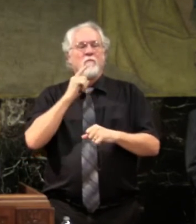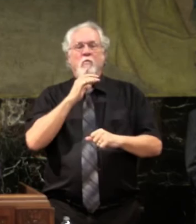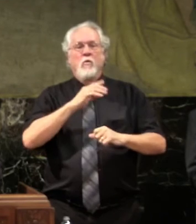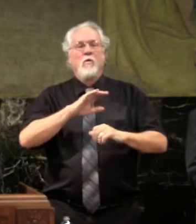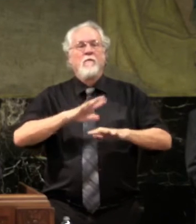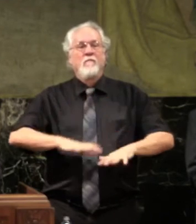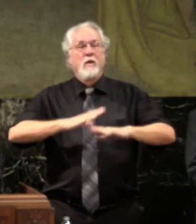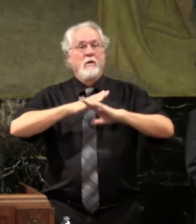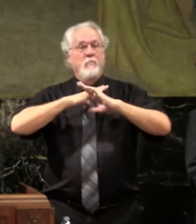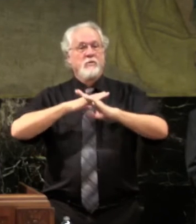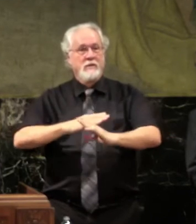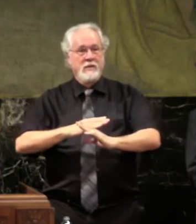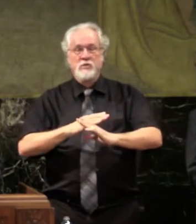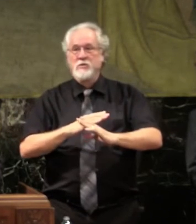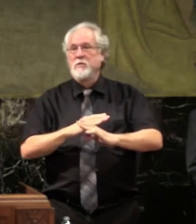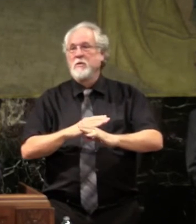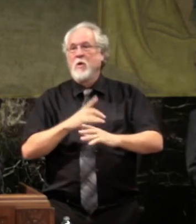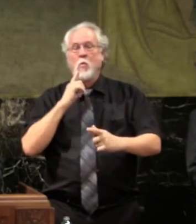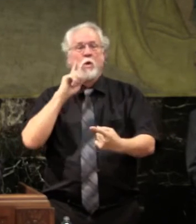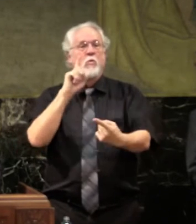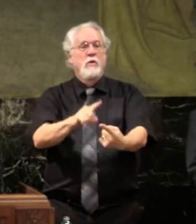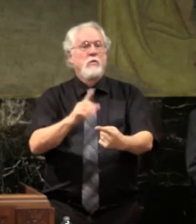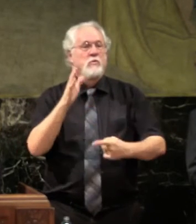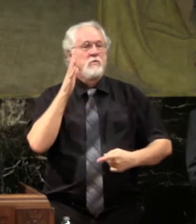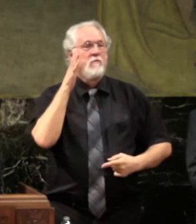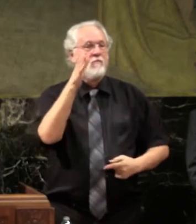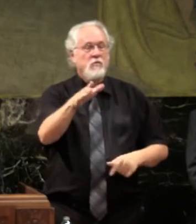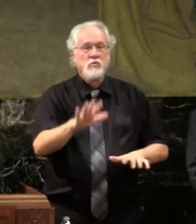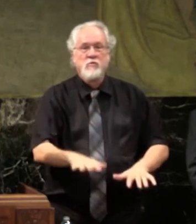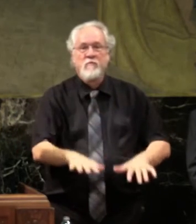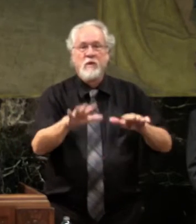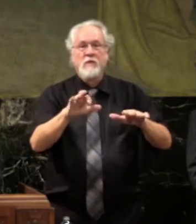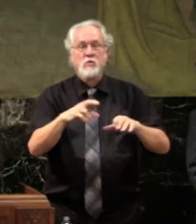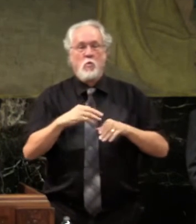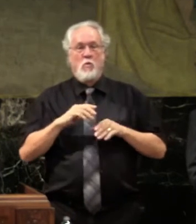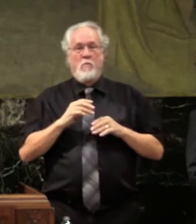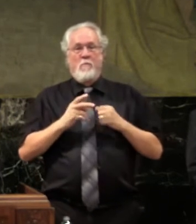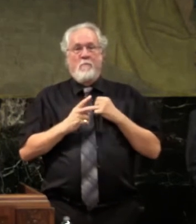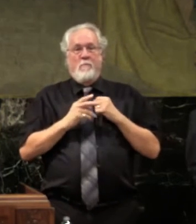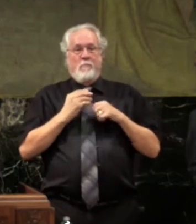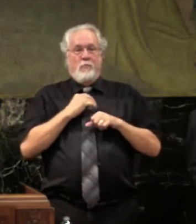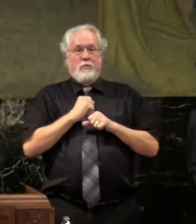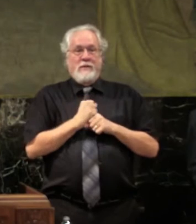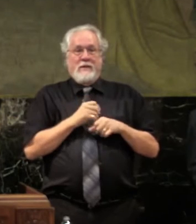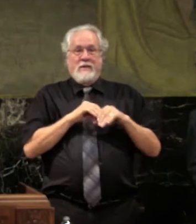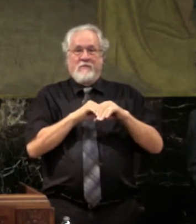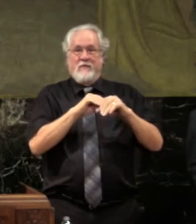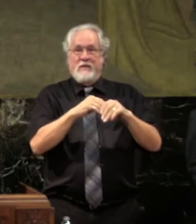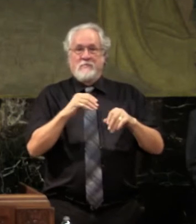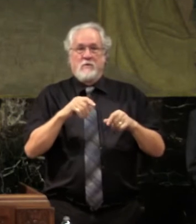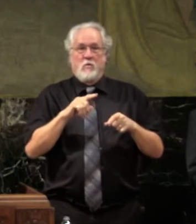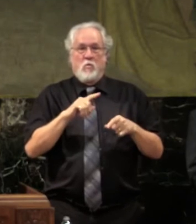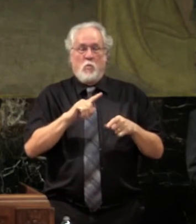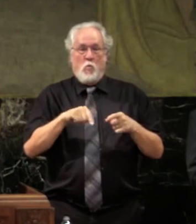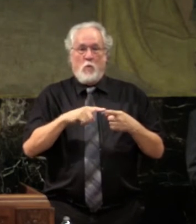reduce the damages from future floods and to protect the investments that we're going to make as we rebuild our communities now unless we get